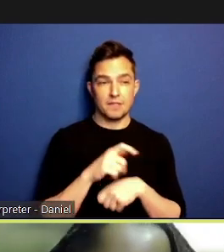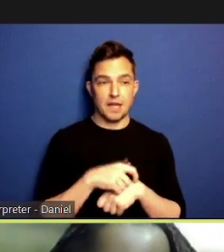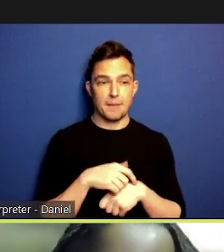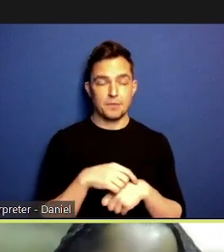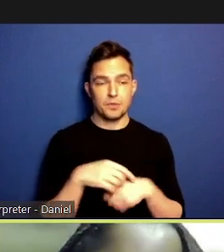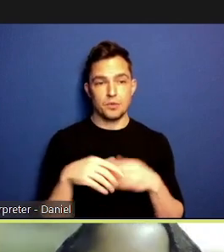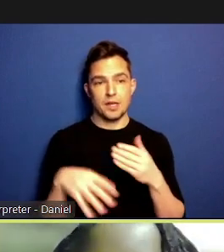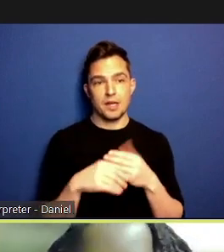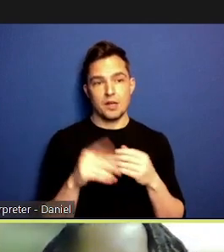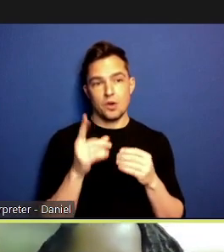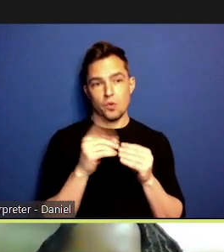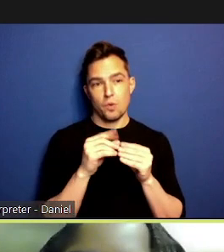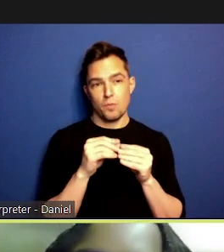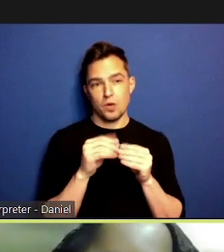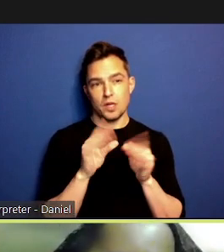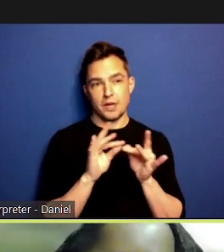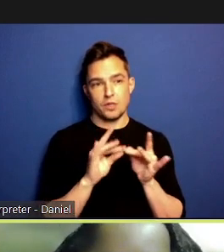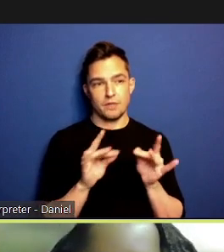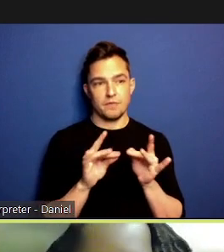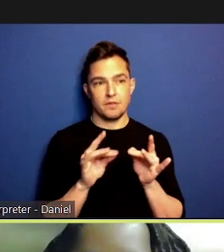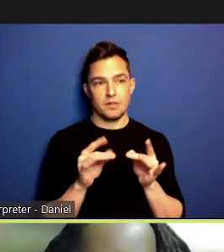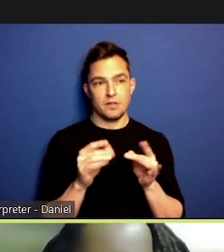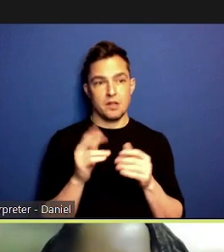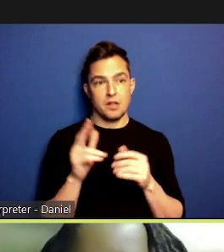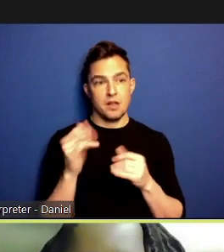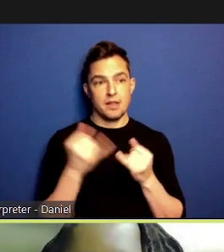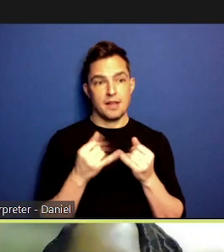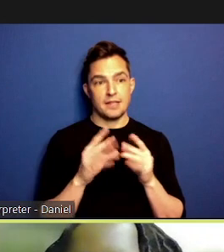narrative. The third narrative is not on the slides, I'm just gonna speak to you about